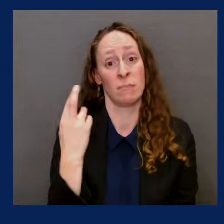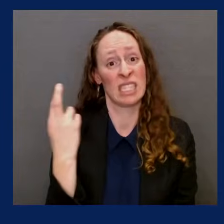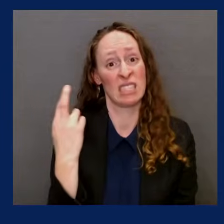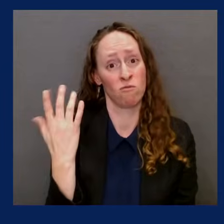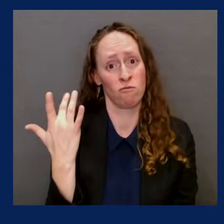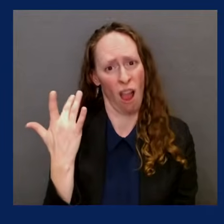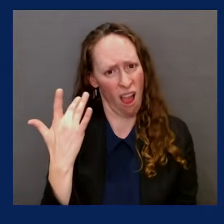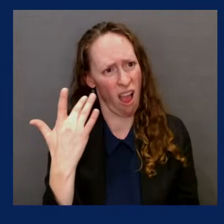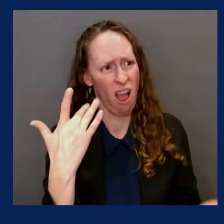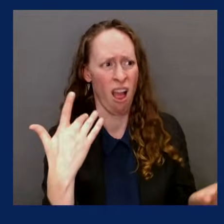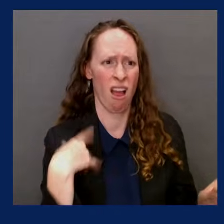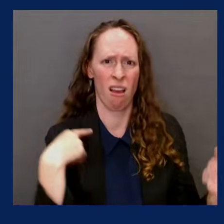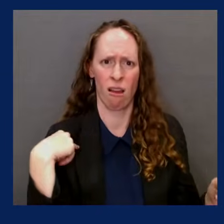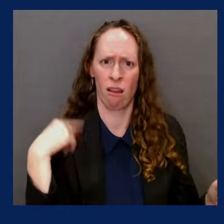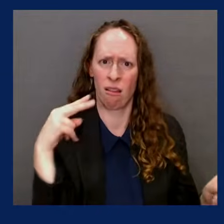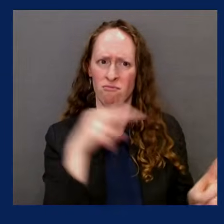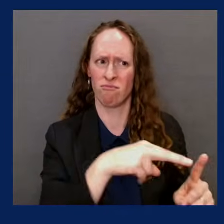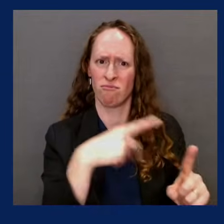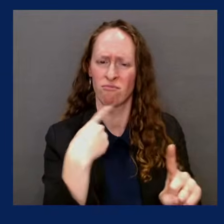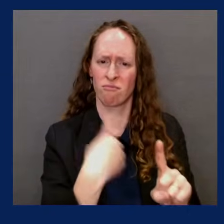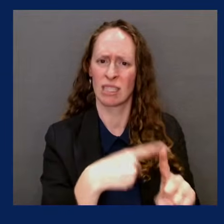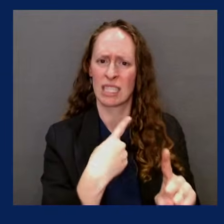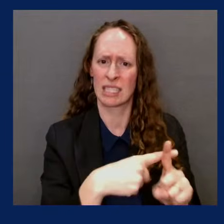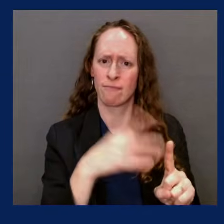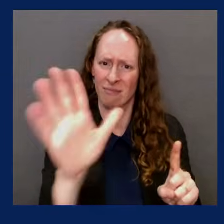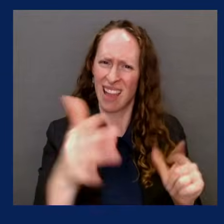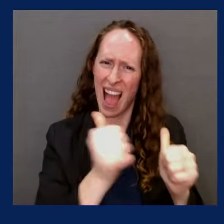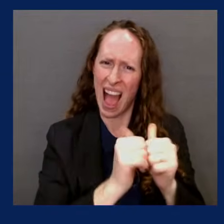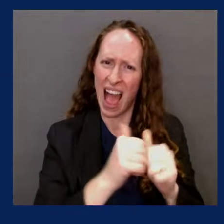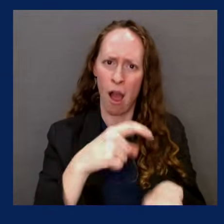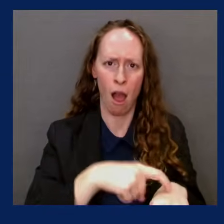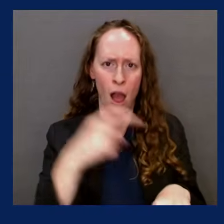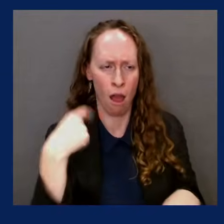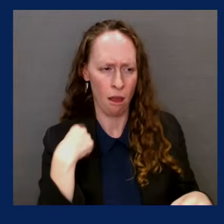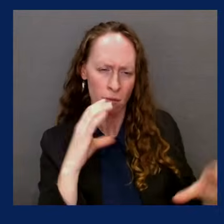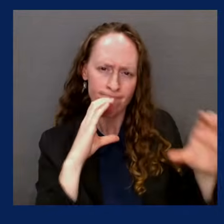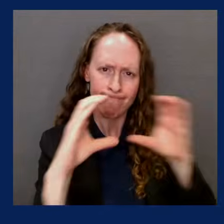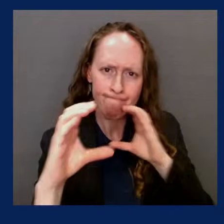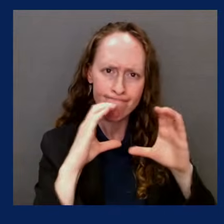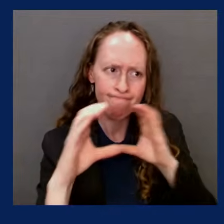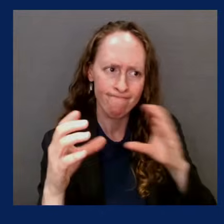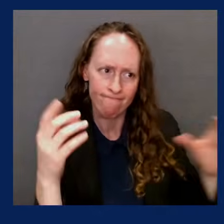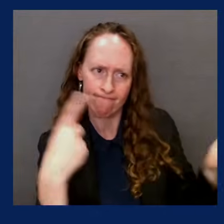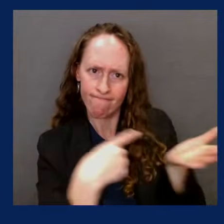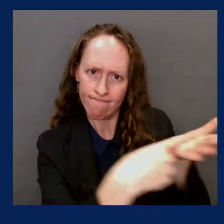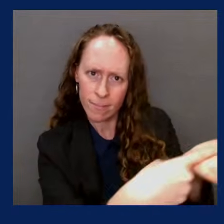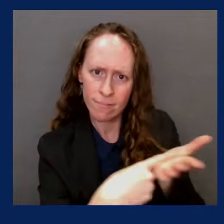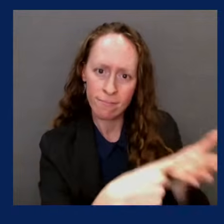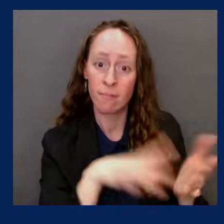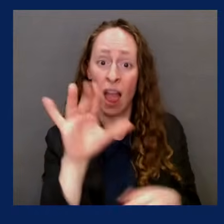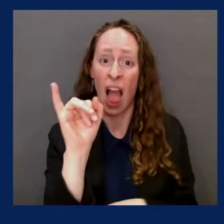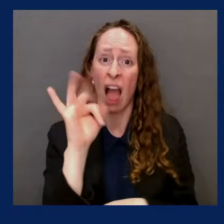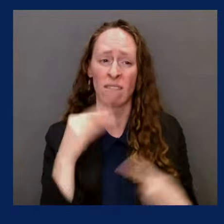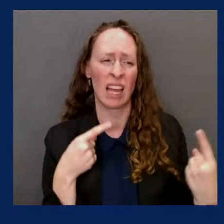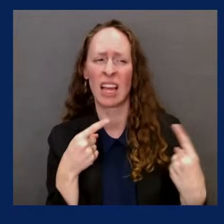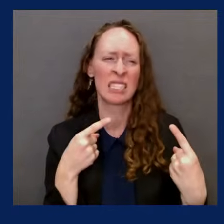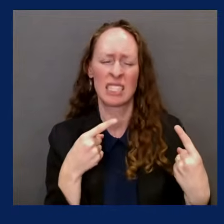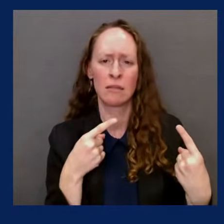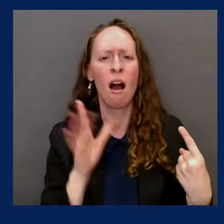and comes a diffusion of tension. We want a peaceful and secure region,